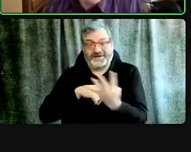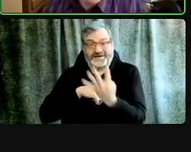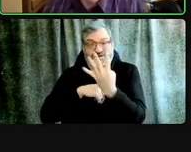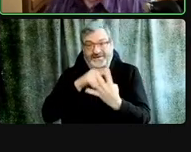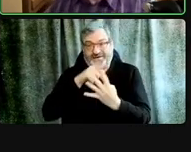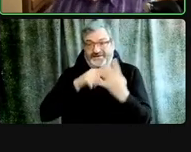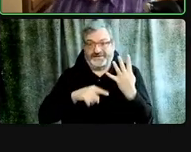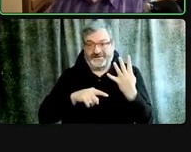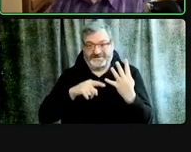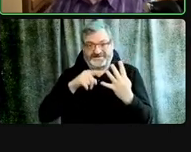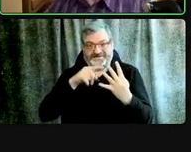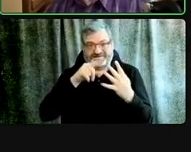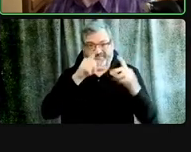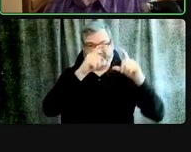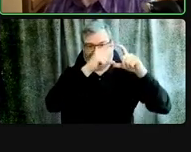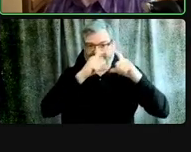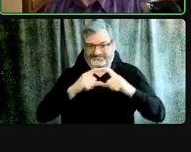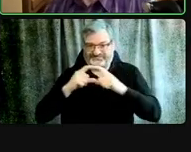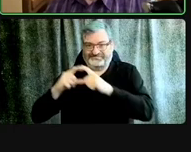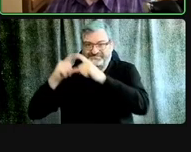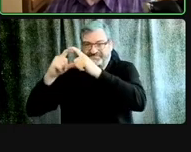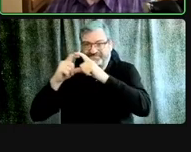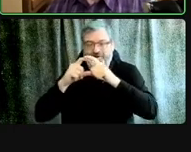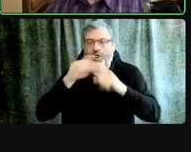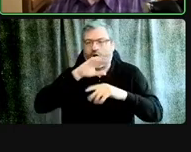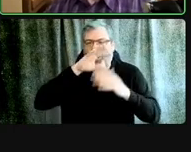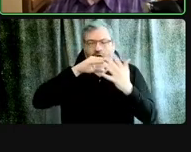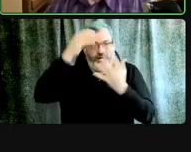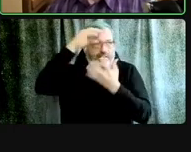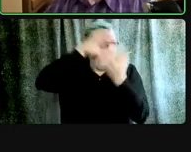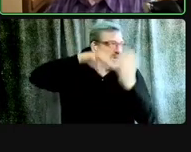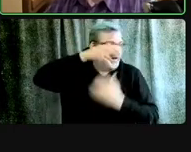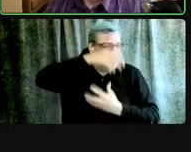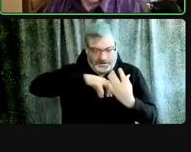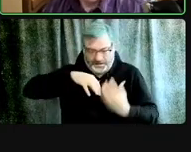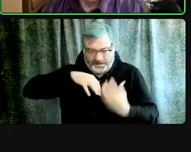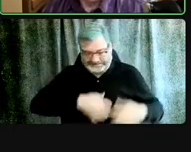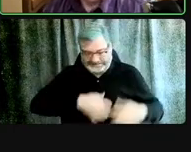addictions are all swirling around inside of people when they go to a Museum.